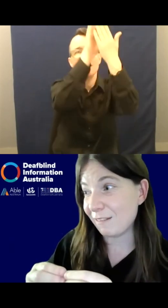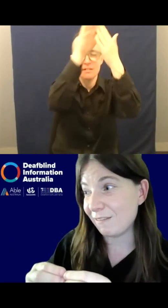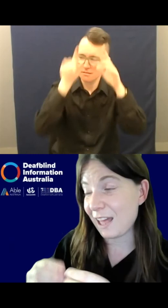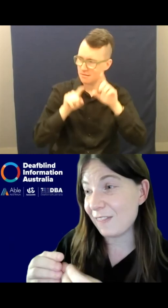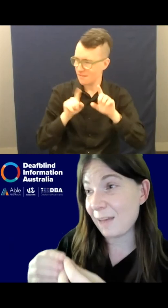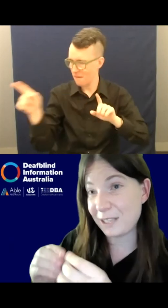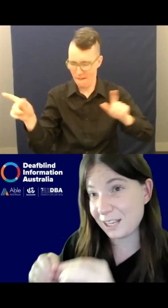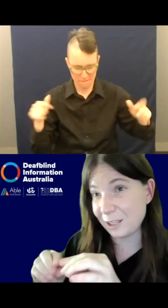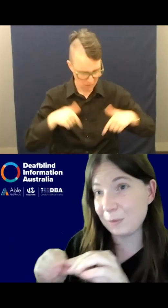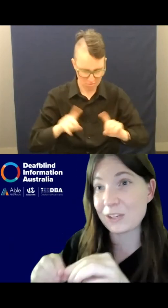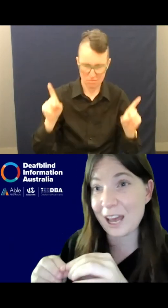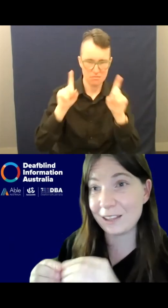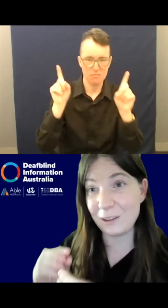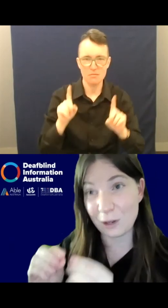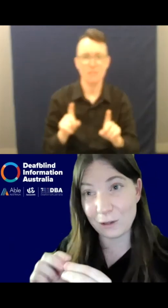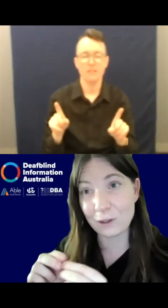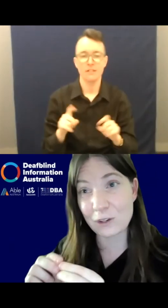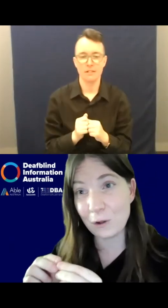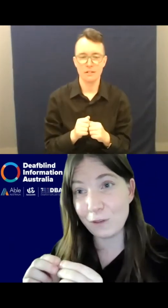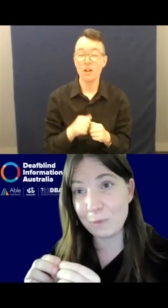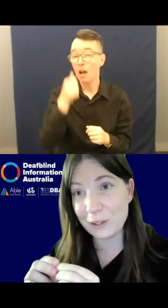that particular …. Blu Tack that you've got a lot of control over Blu Tack.